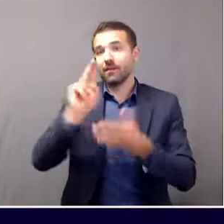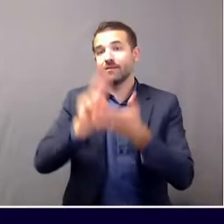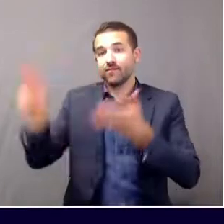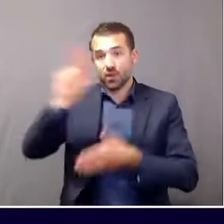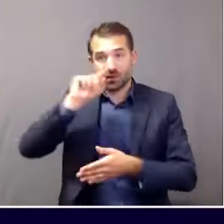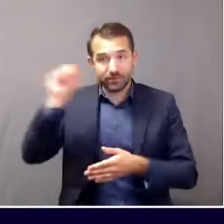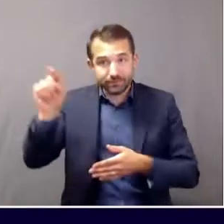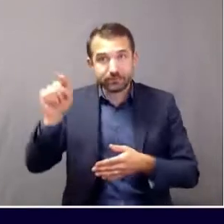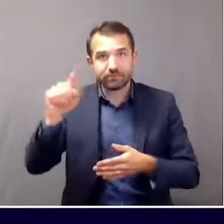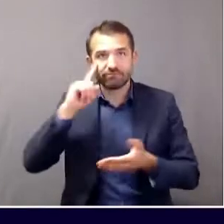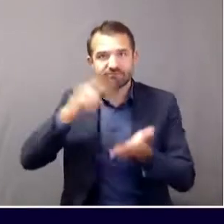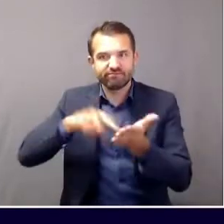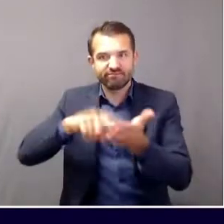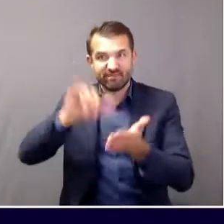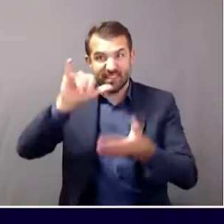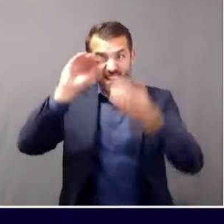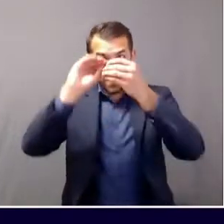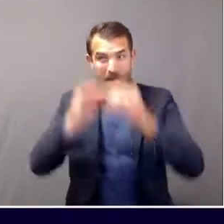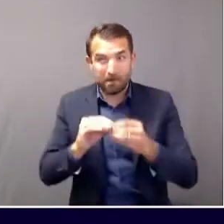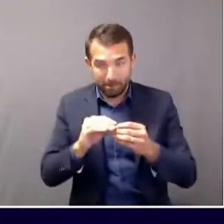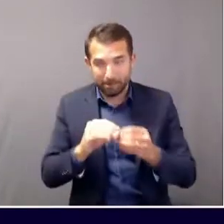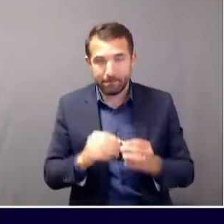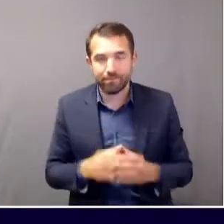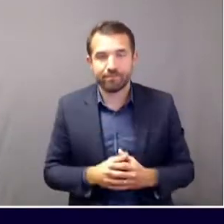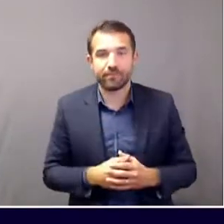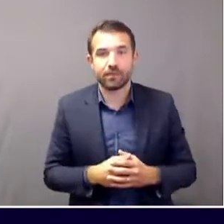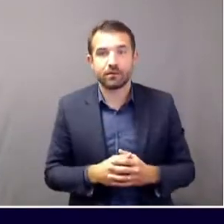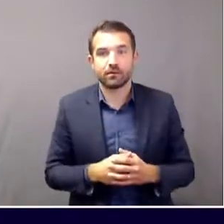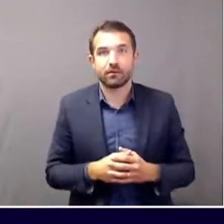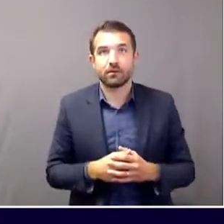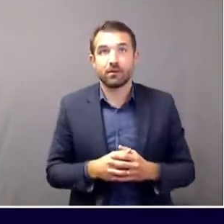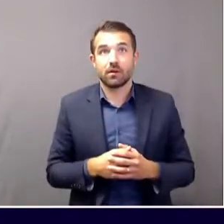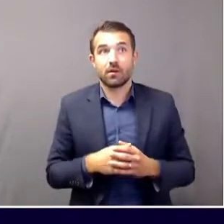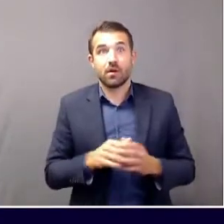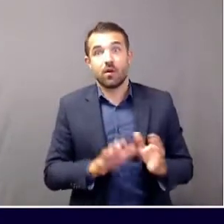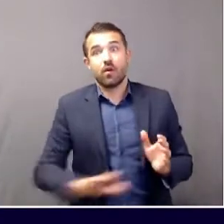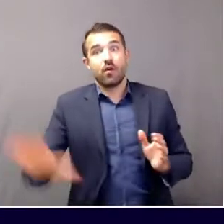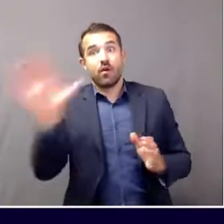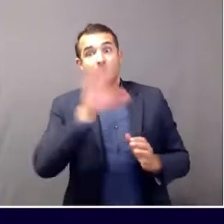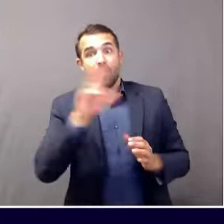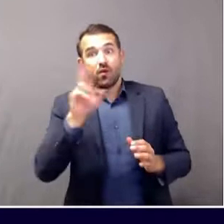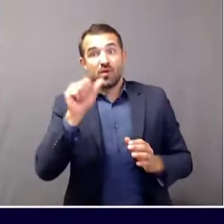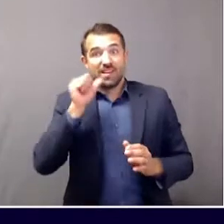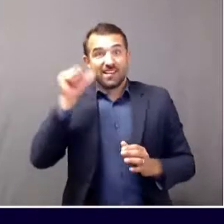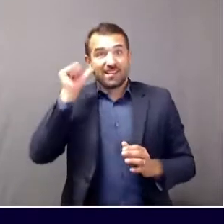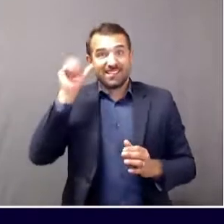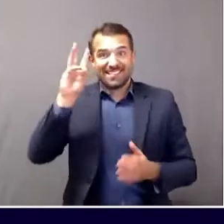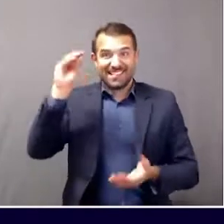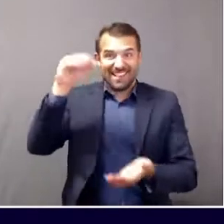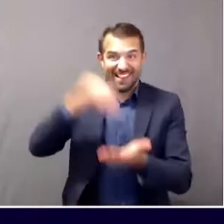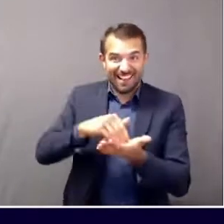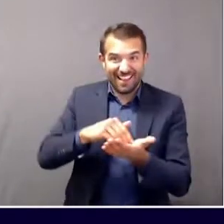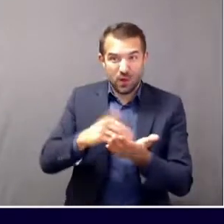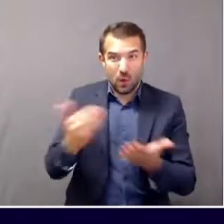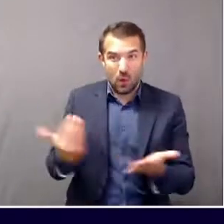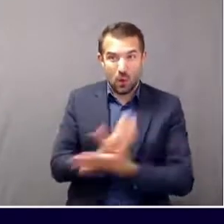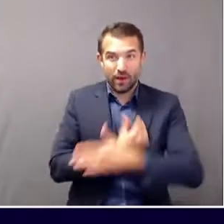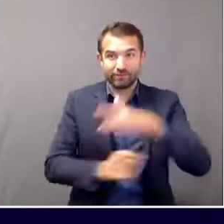since the summer on average